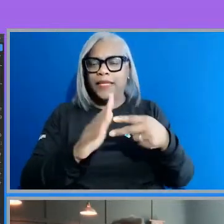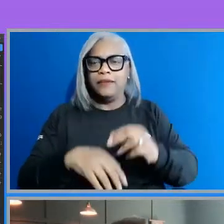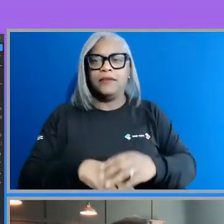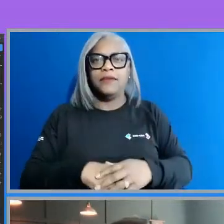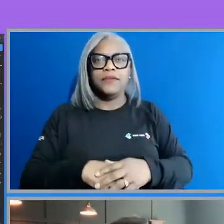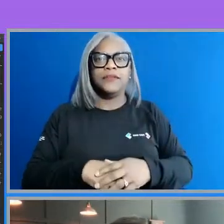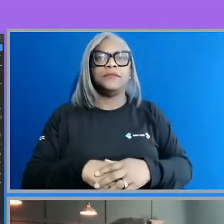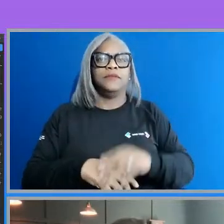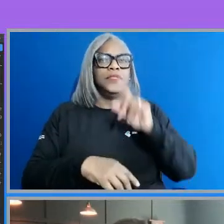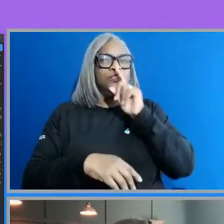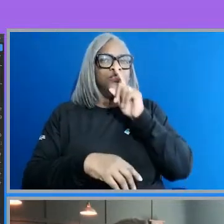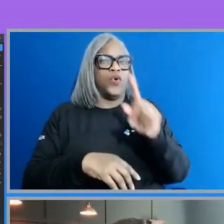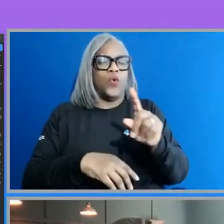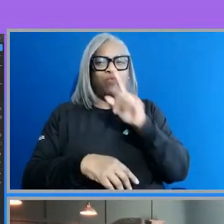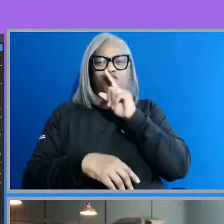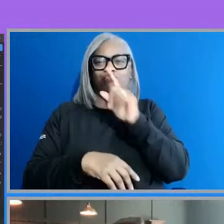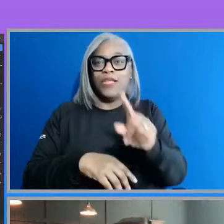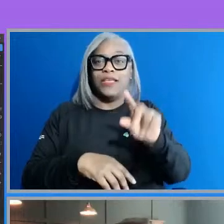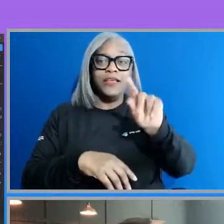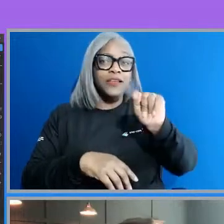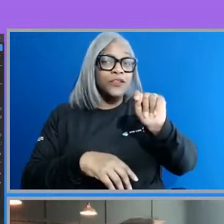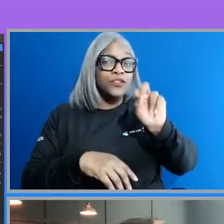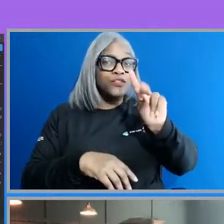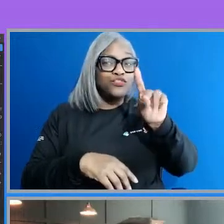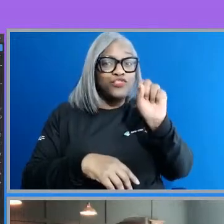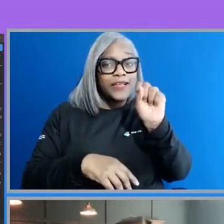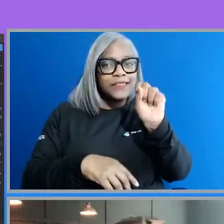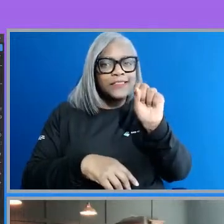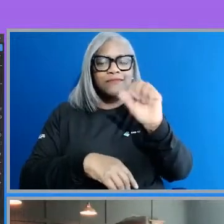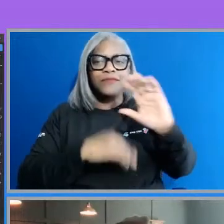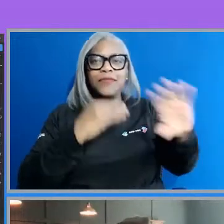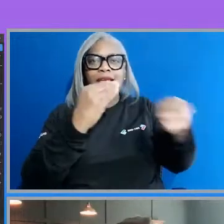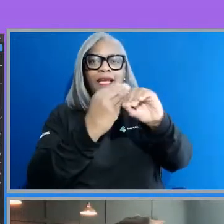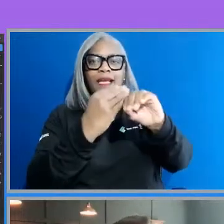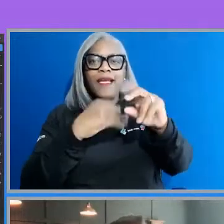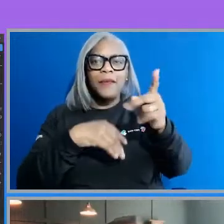data visualization, there are tricks we can talk about applying patterns to each one of these. We can talk about